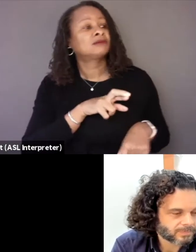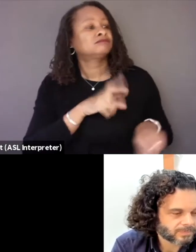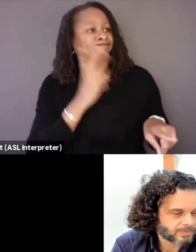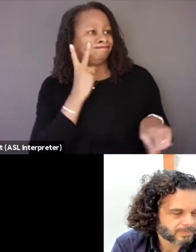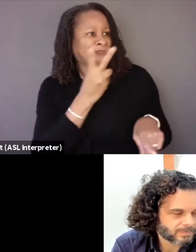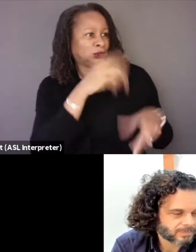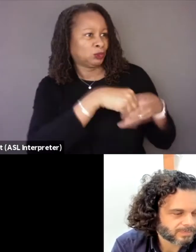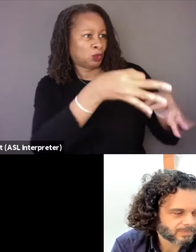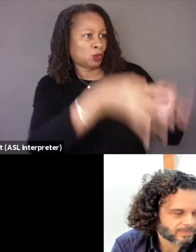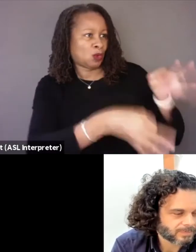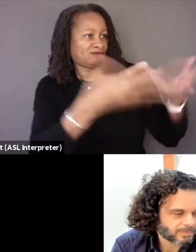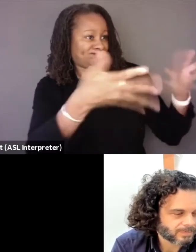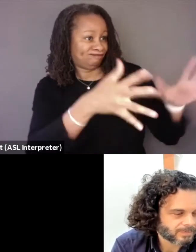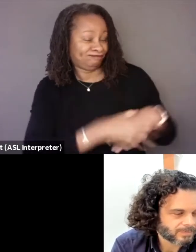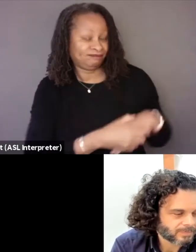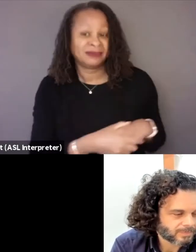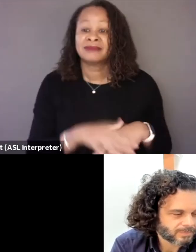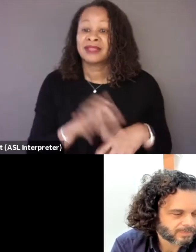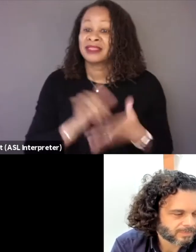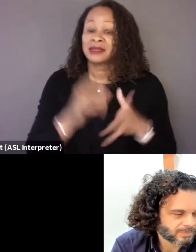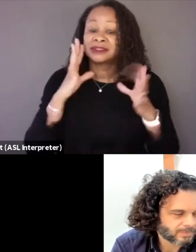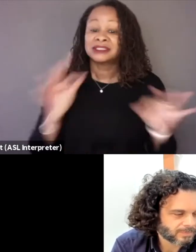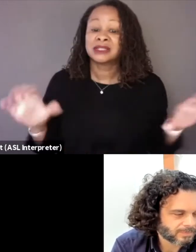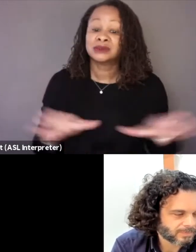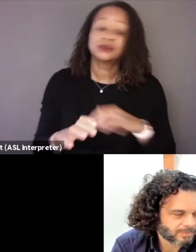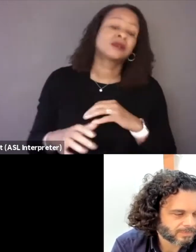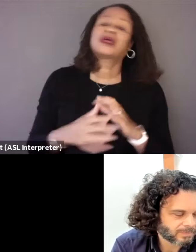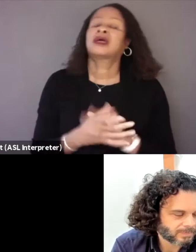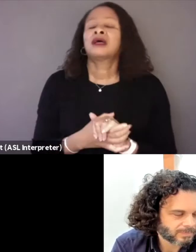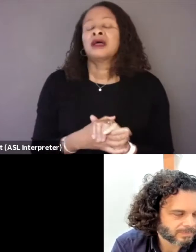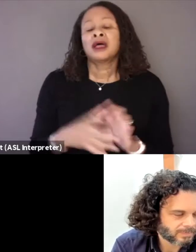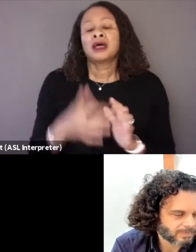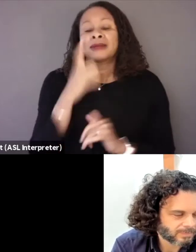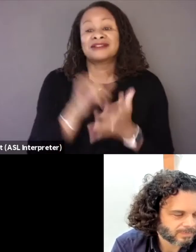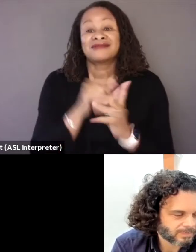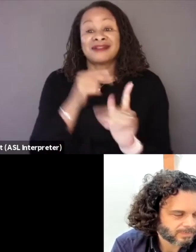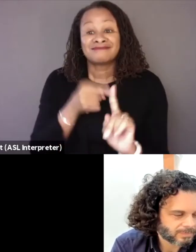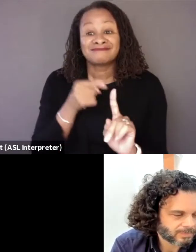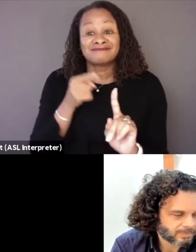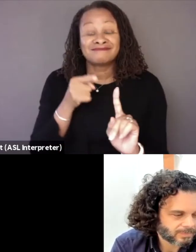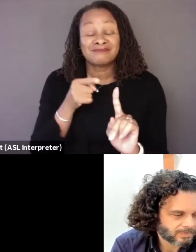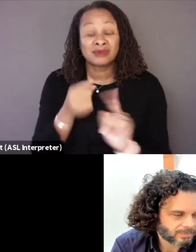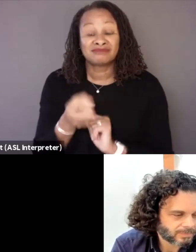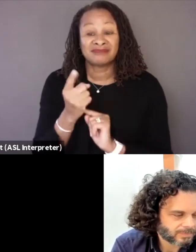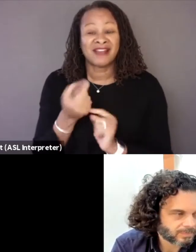That's what they would choose to do. Since then, there's been a couple moments of interest where